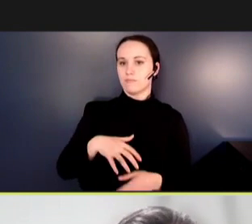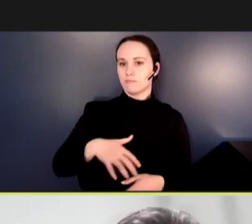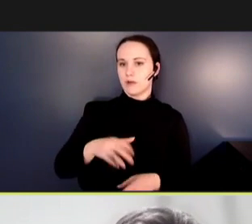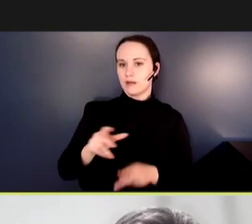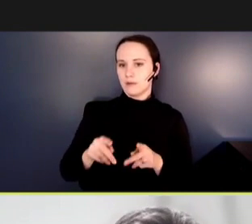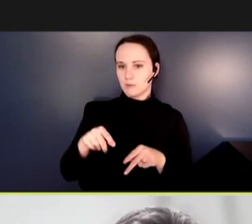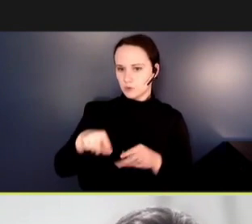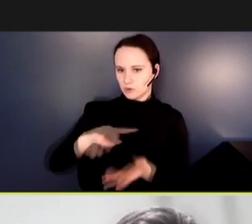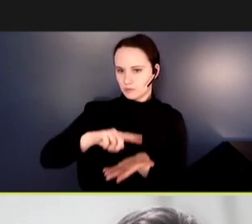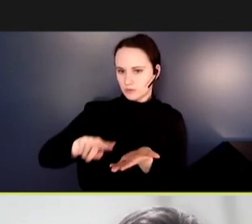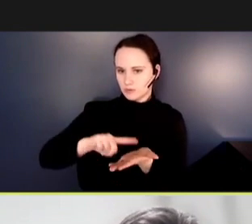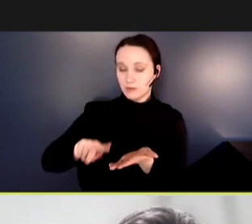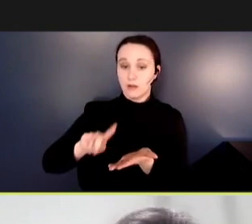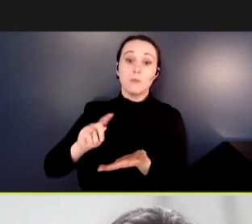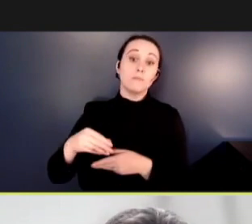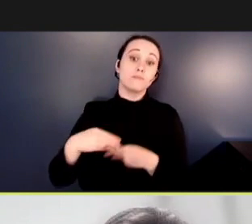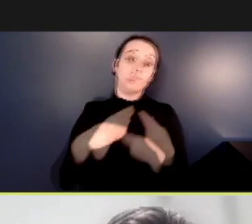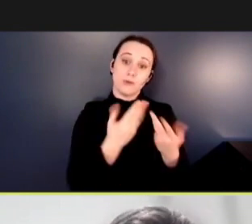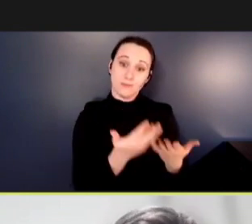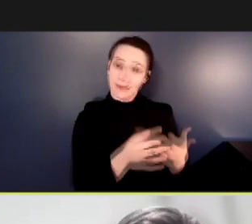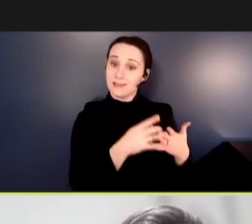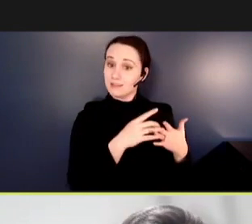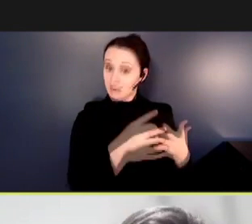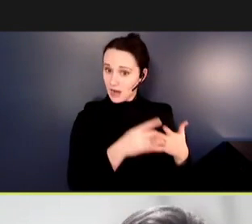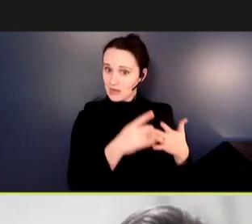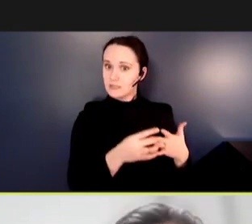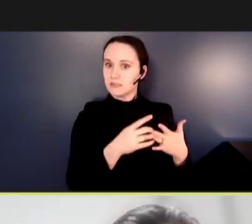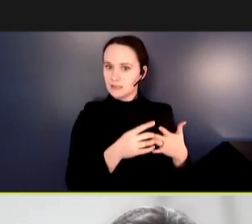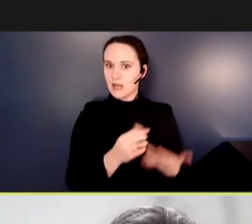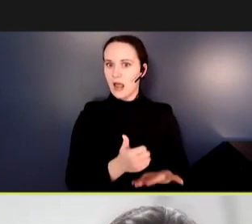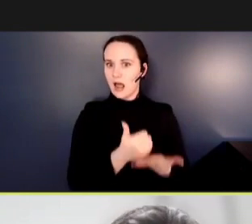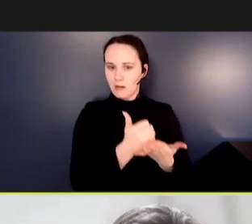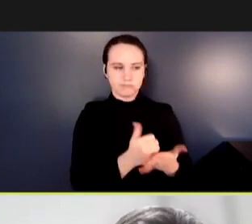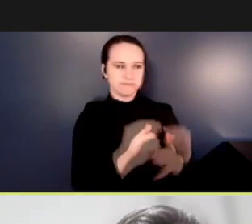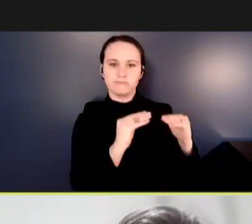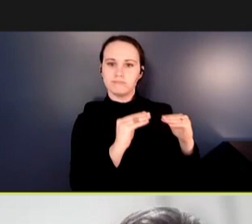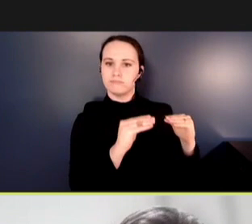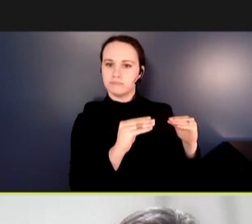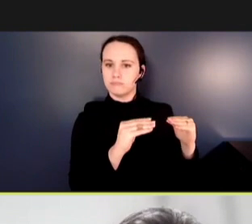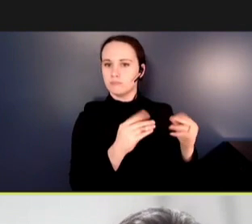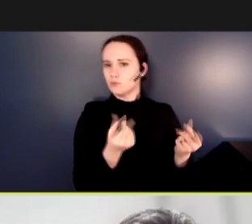guidance documents that have become available. Some of this, including from NVAC in 2015,